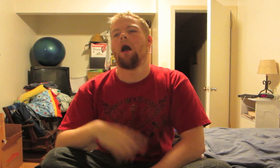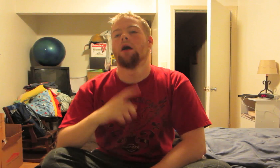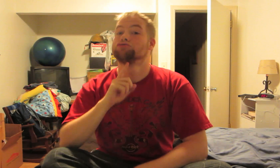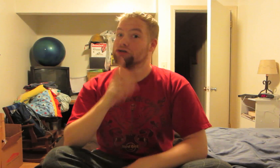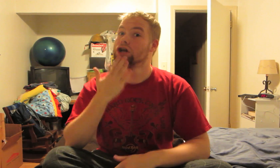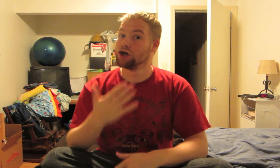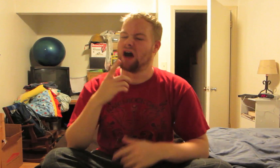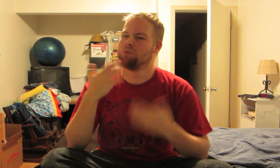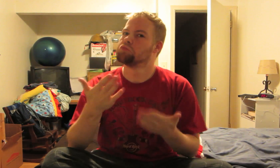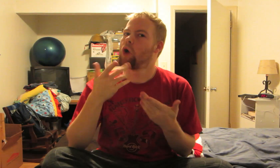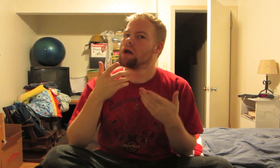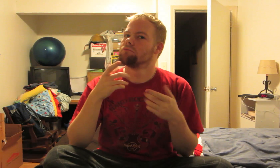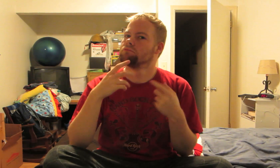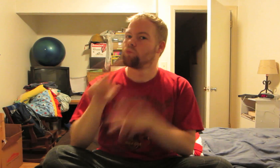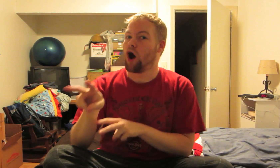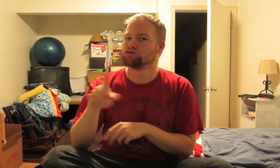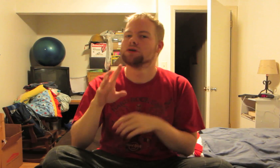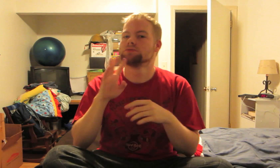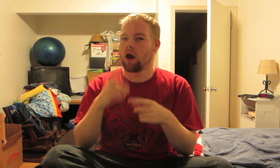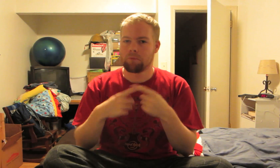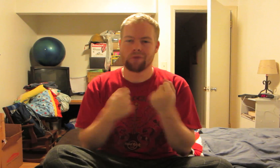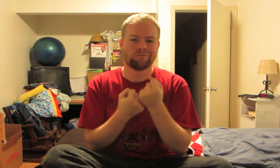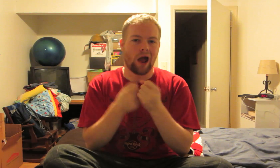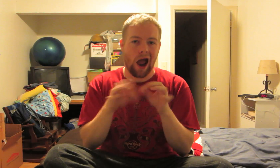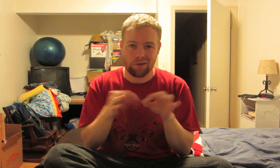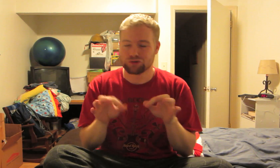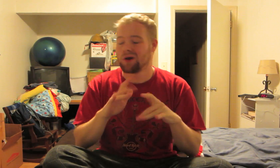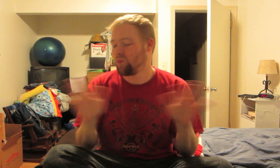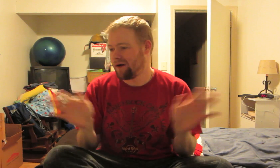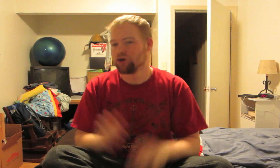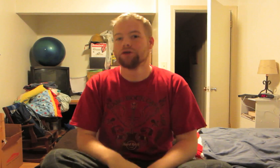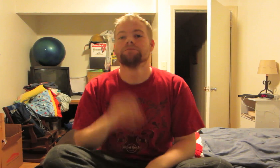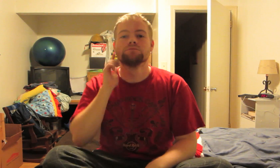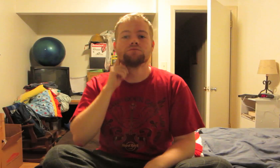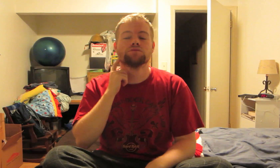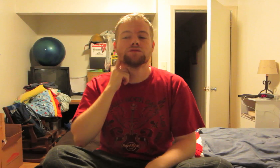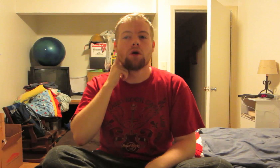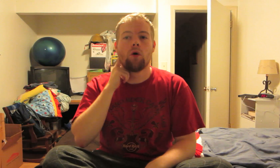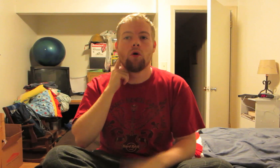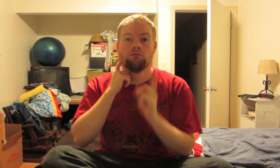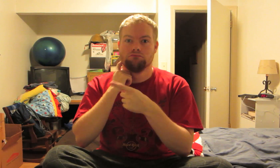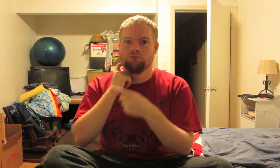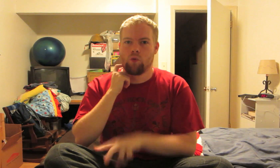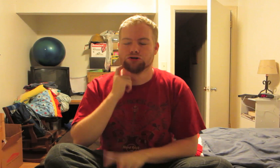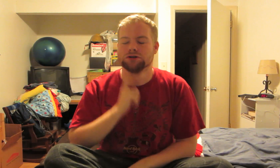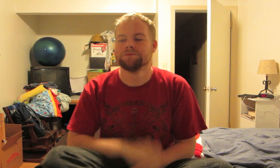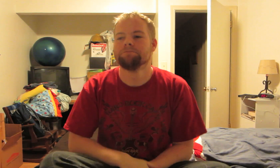It's really good, go ahead and watch it. It talks about advocating for captions and stuff. So... Watch it.